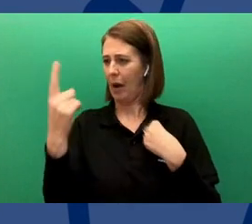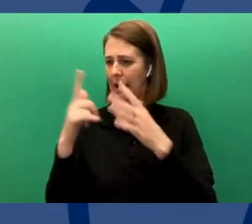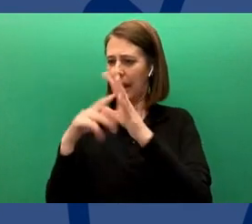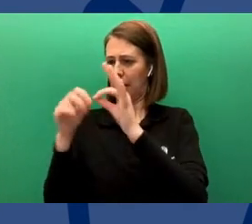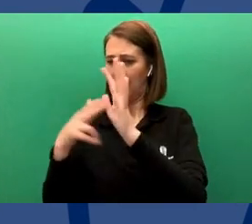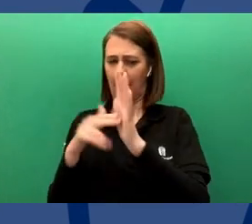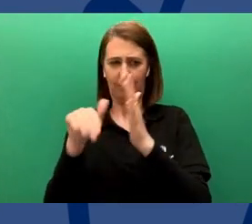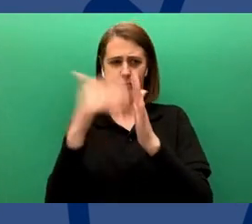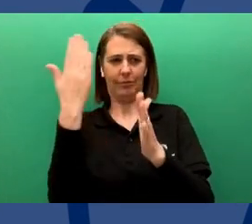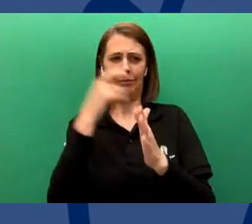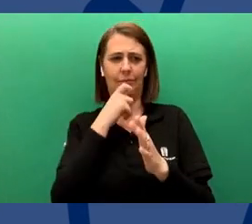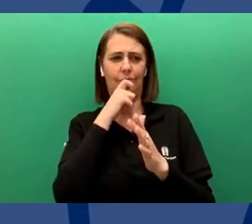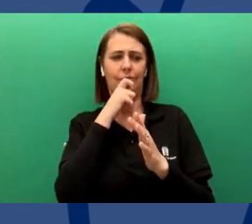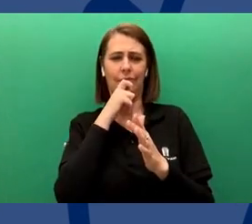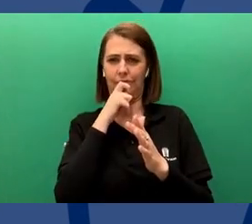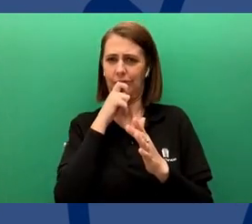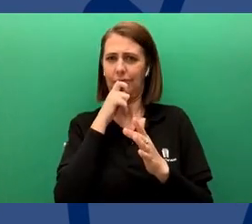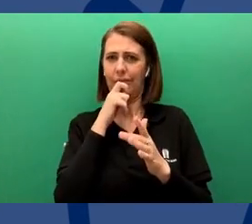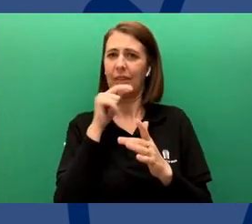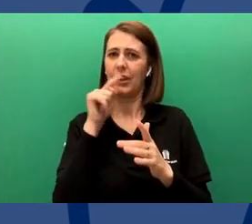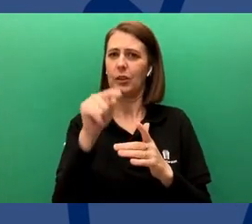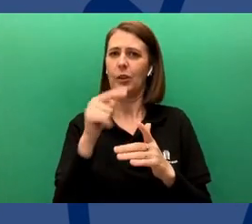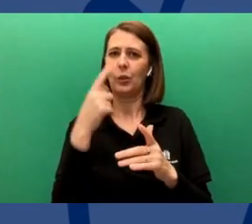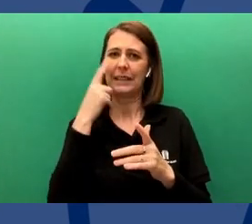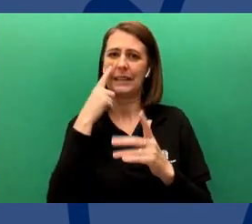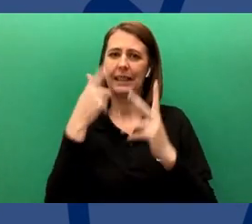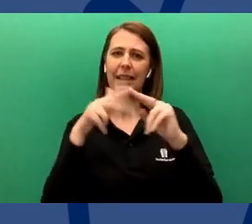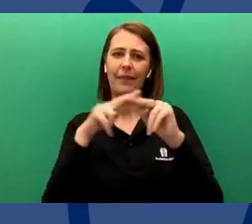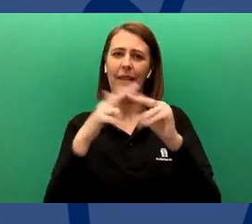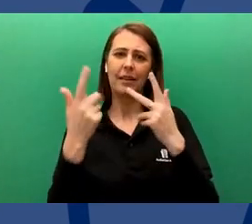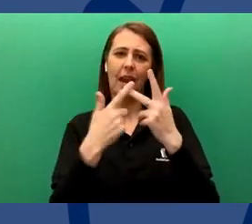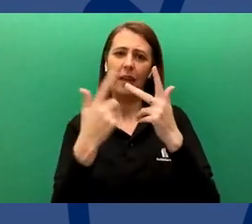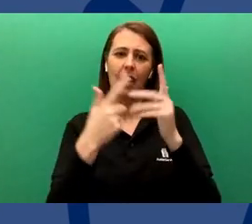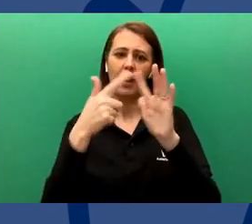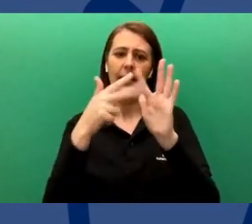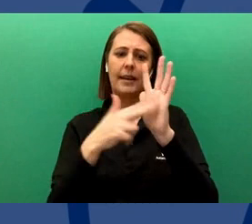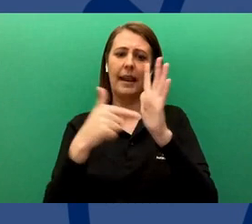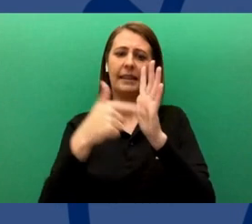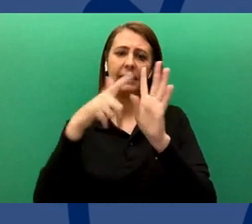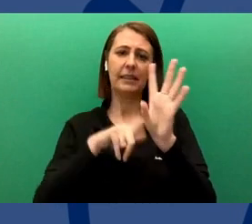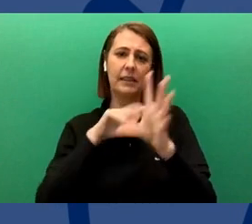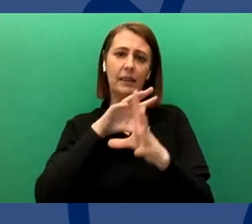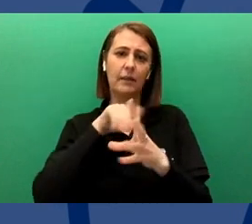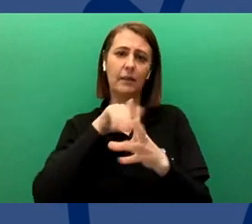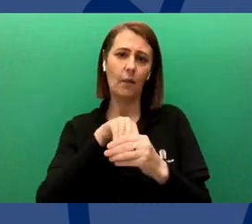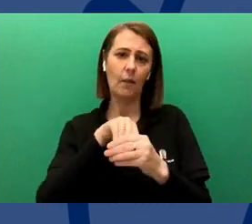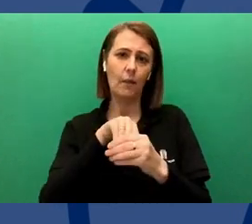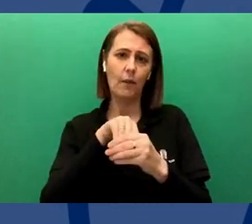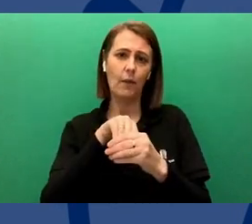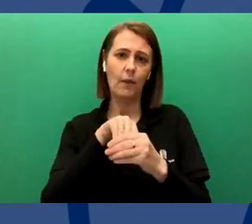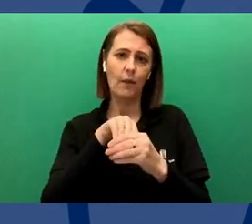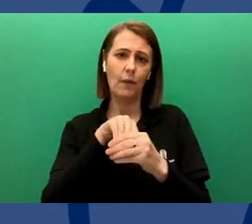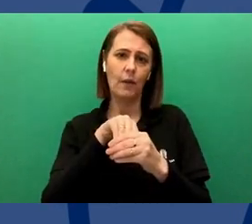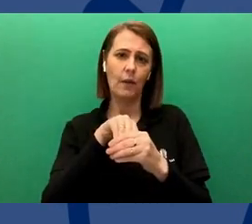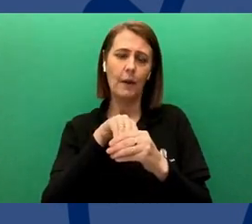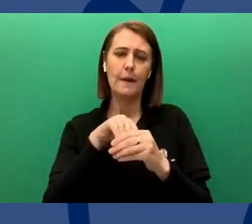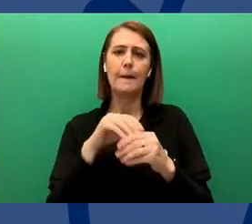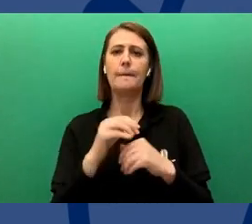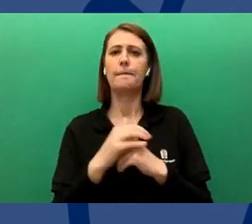or not there were other entities in existence and whether or not those entities were separately